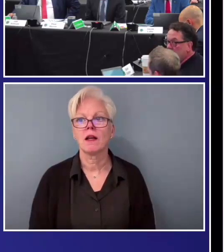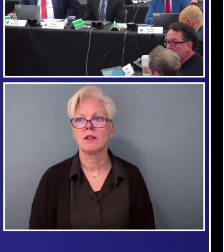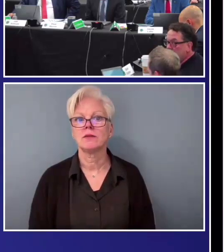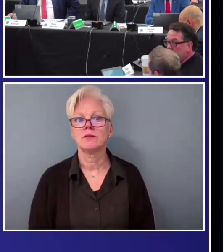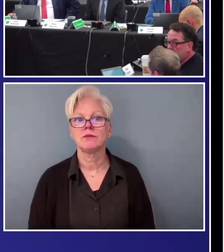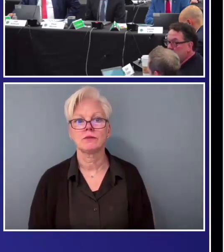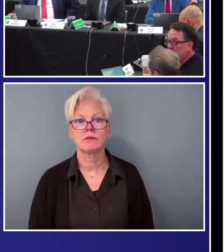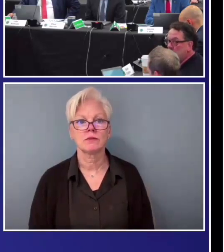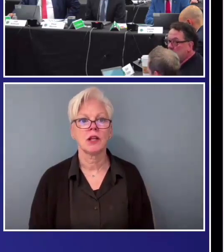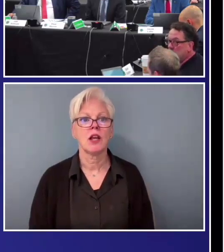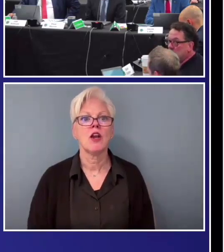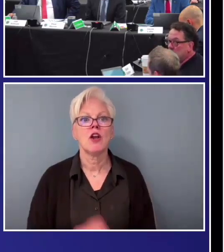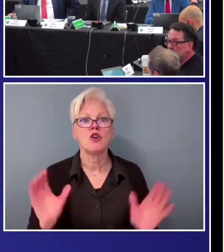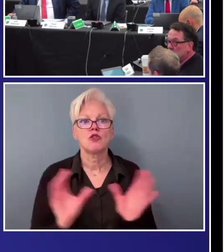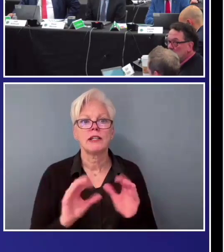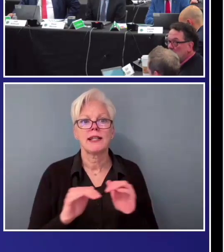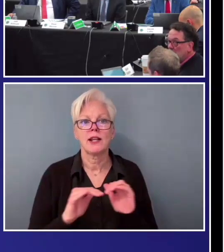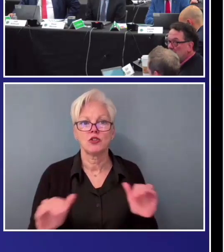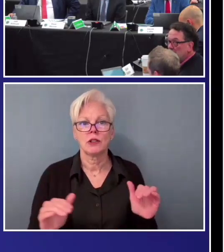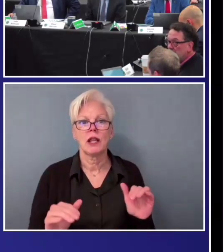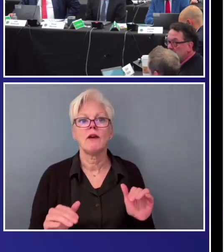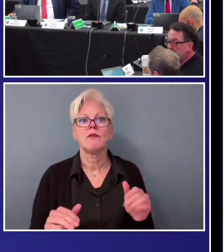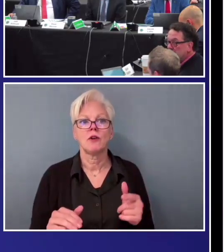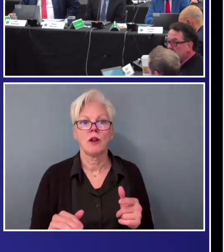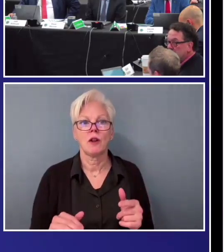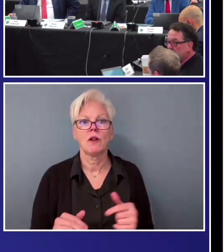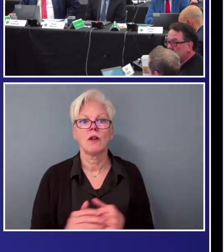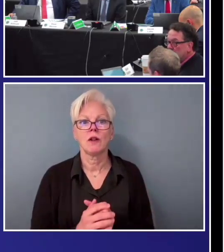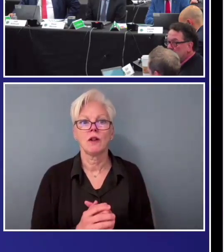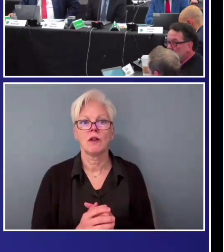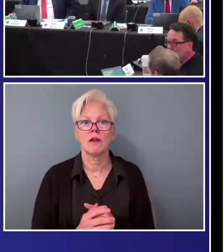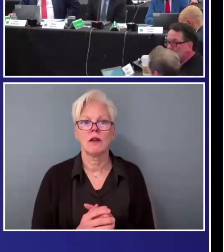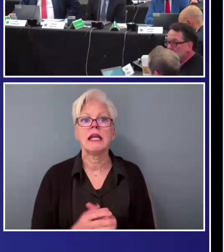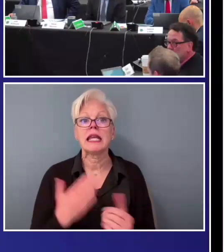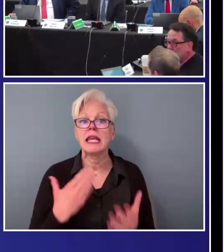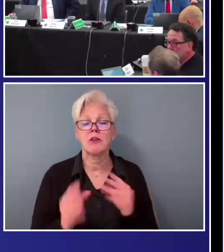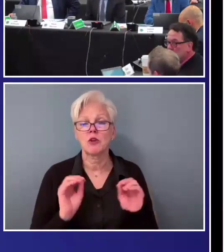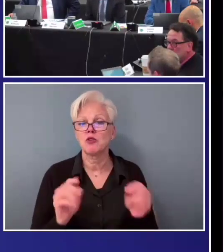Credential level. This is again how we explain -- even though there were no changes here, I just want to point out,